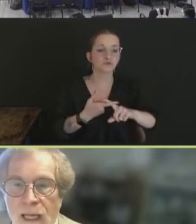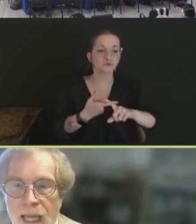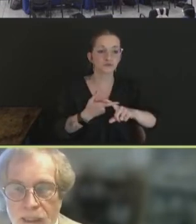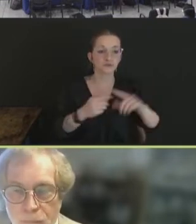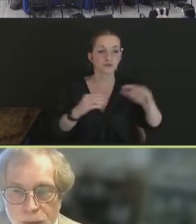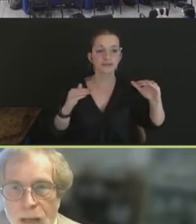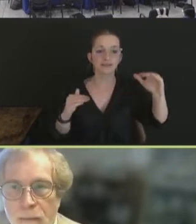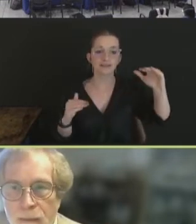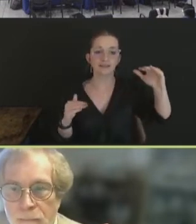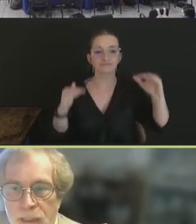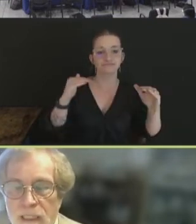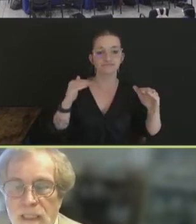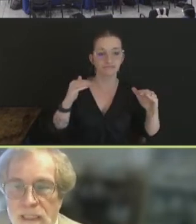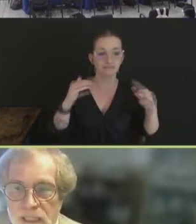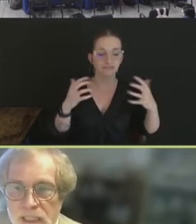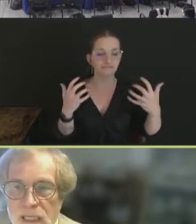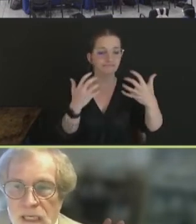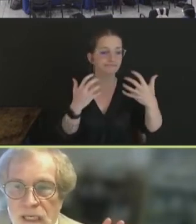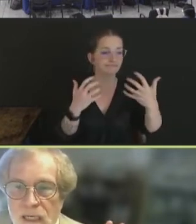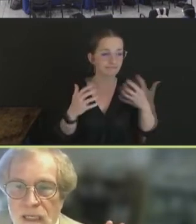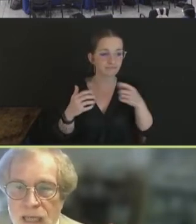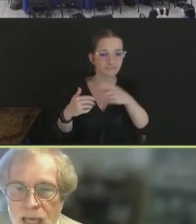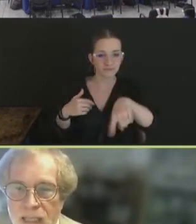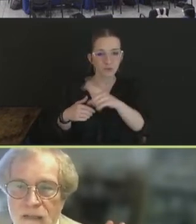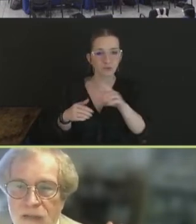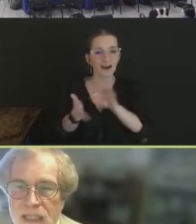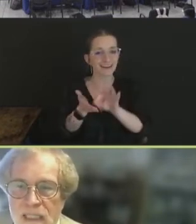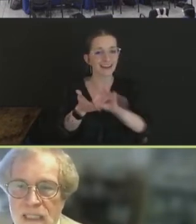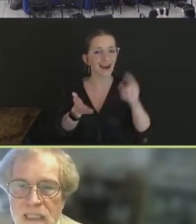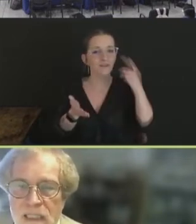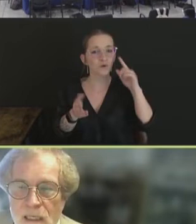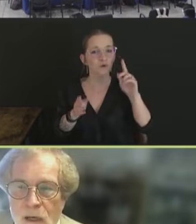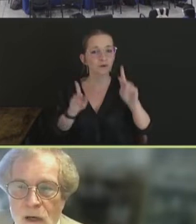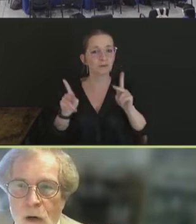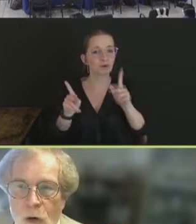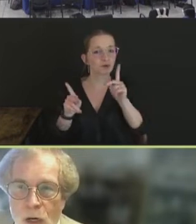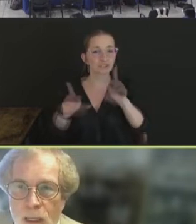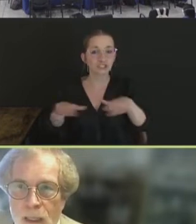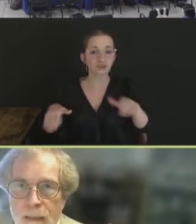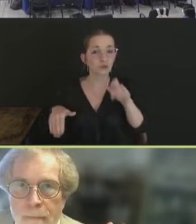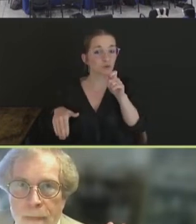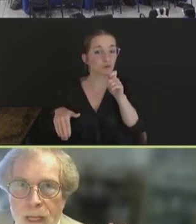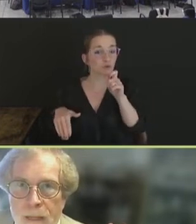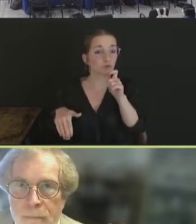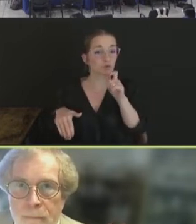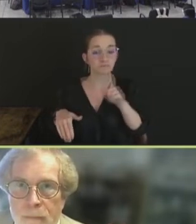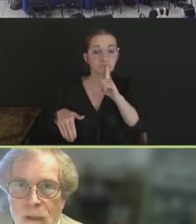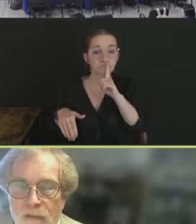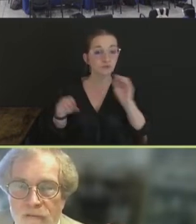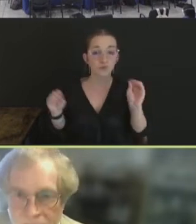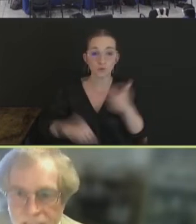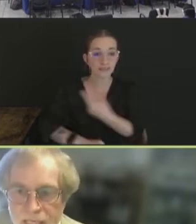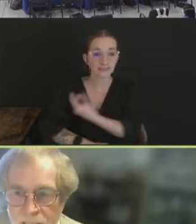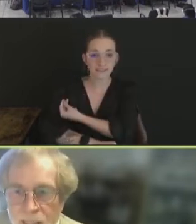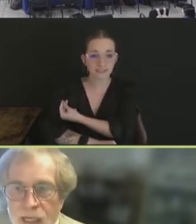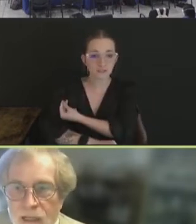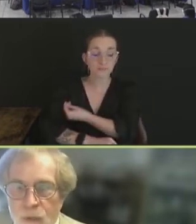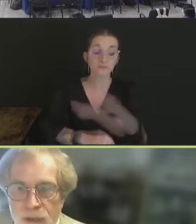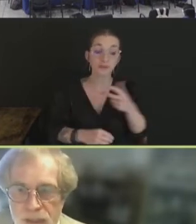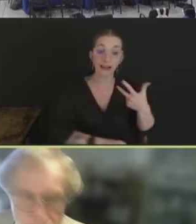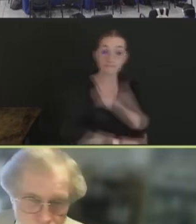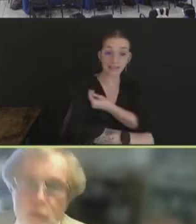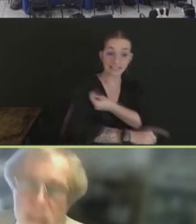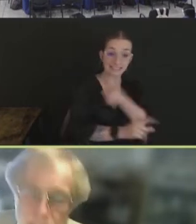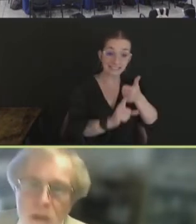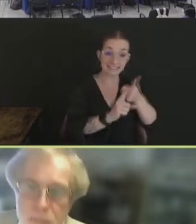And the problem is not that the vaccines are failing, in other words, you do need multiple